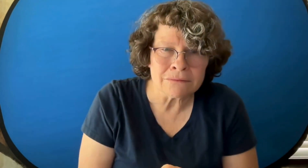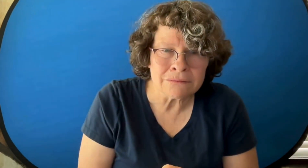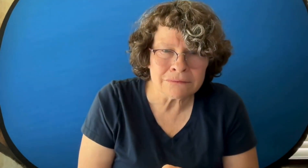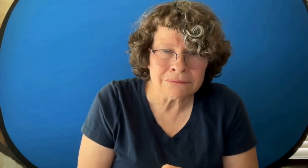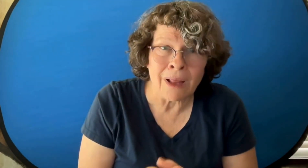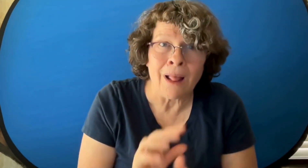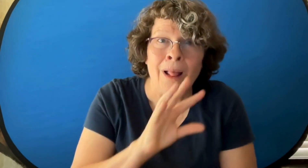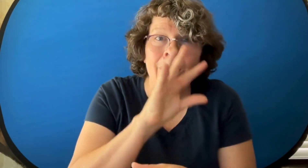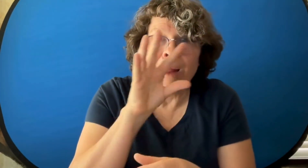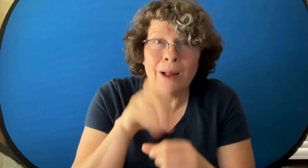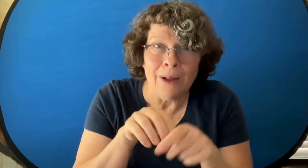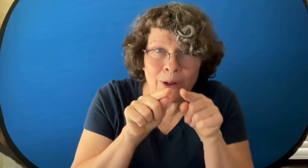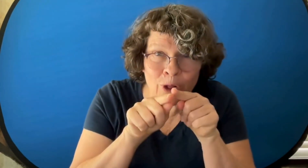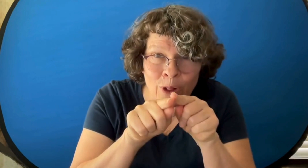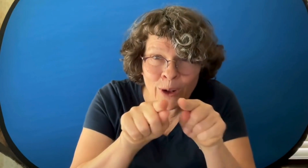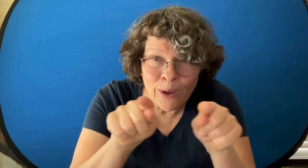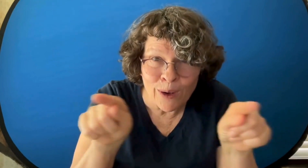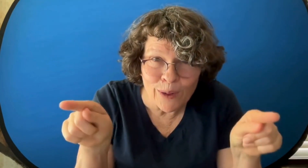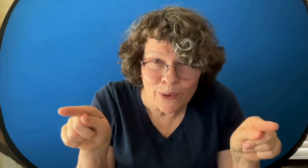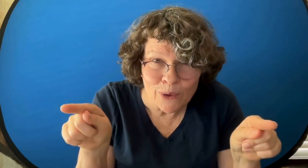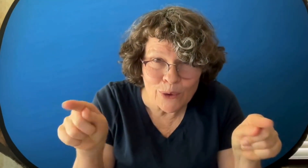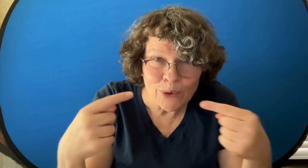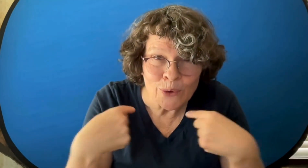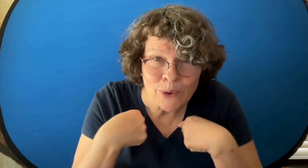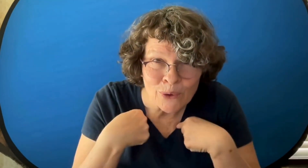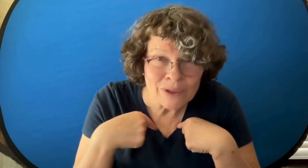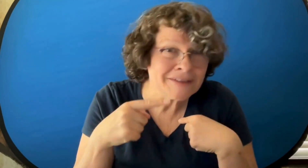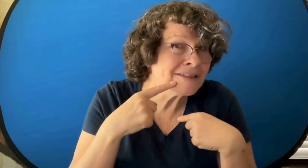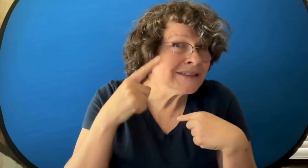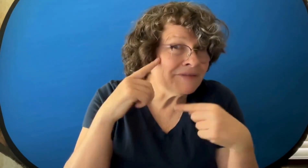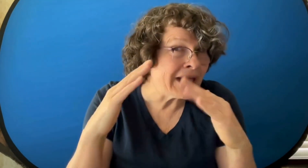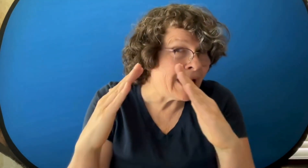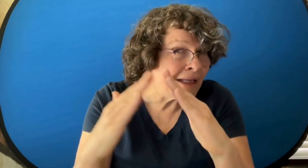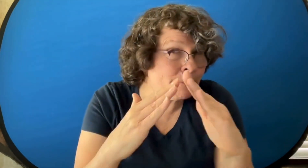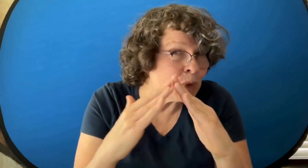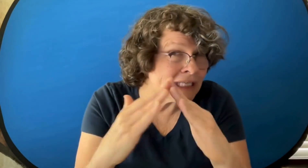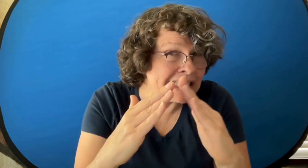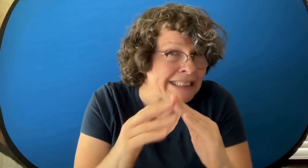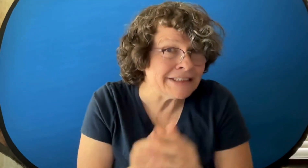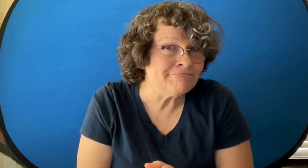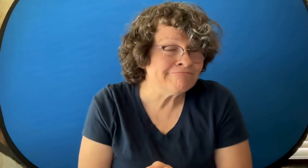including YOU, me and the deaf community.